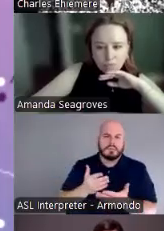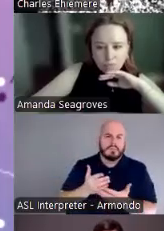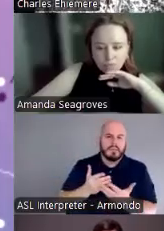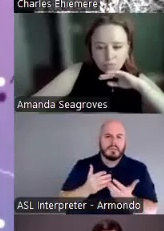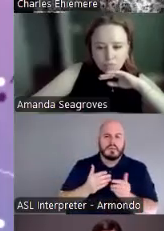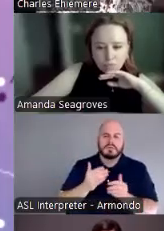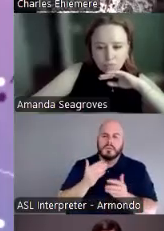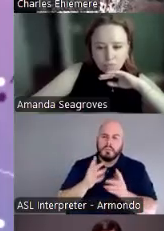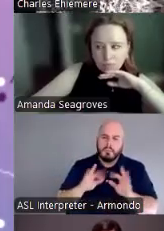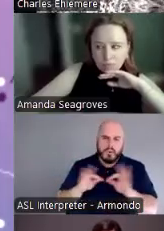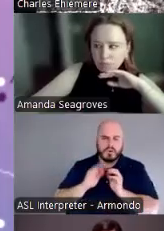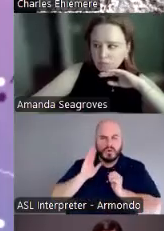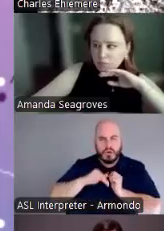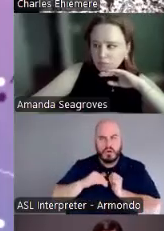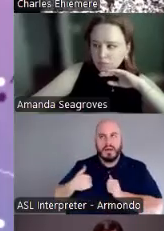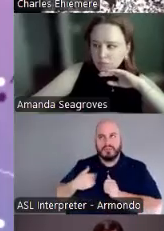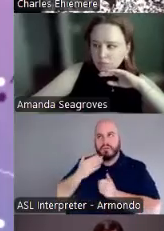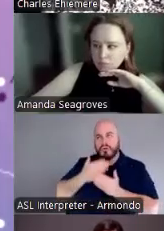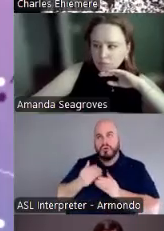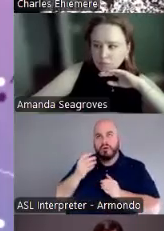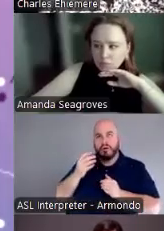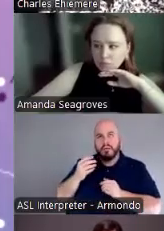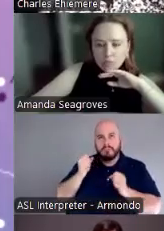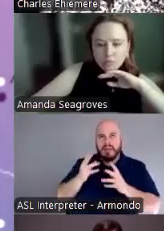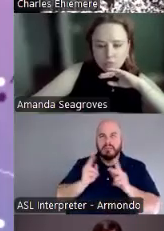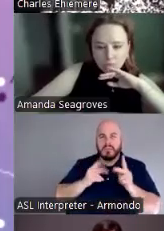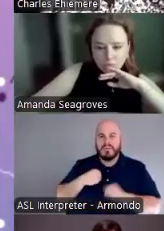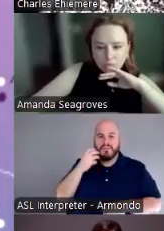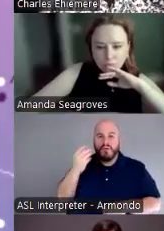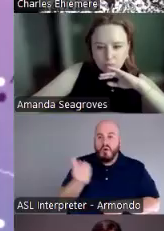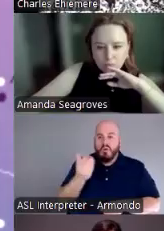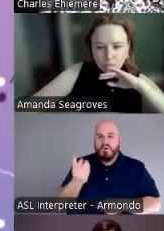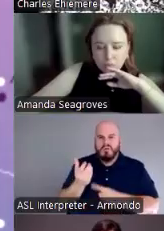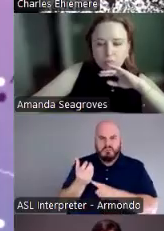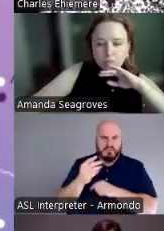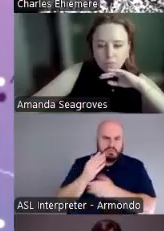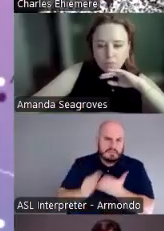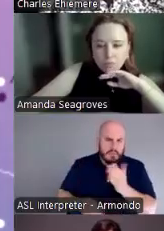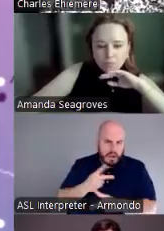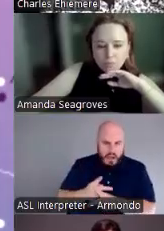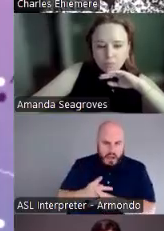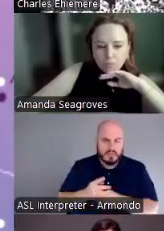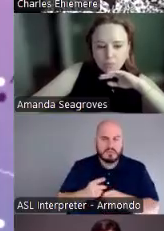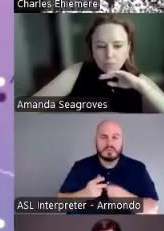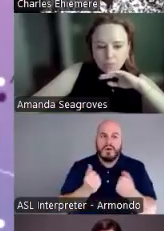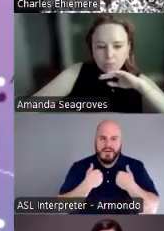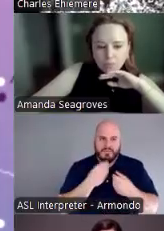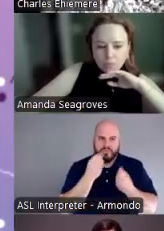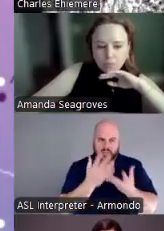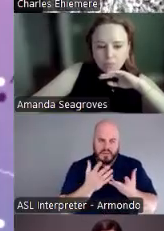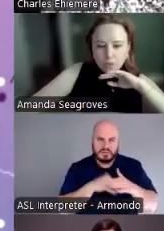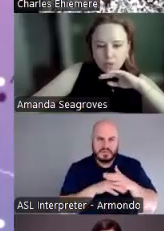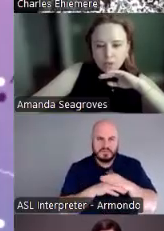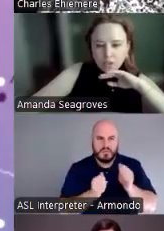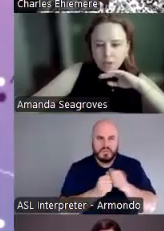so this app is good to go and can serve a purpose. Awesome.